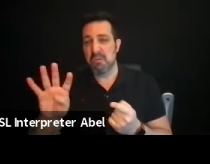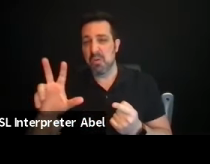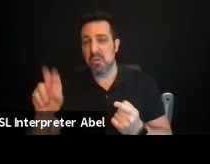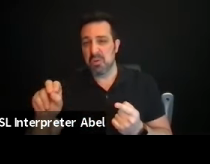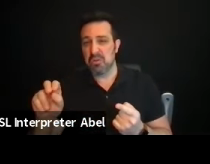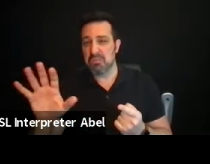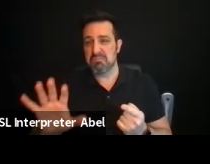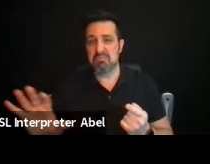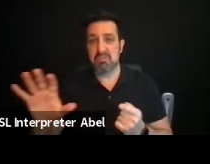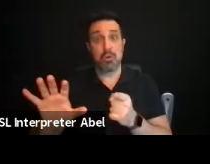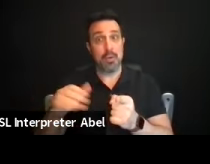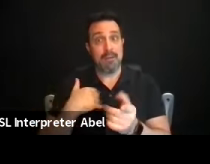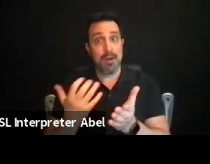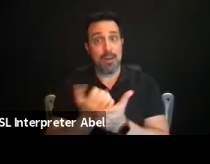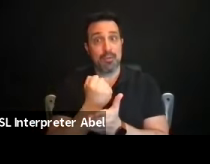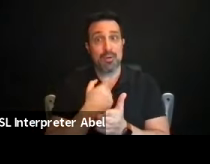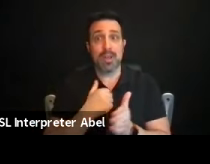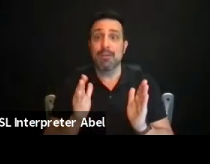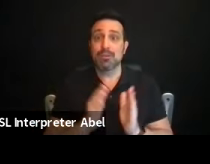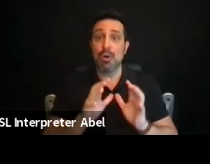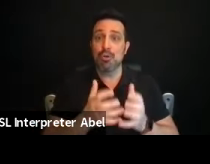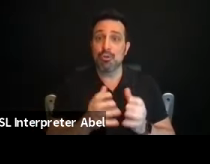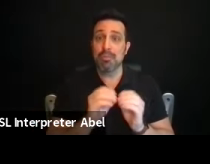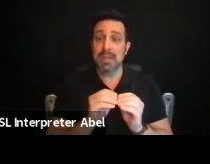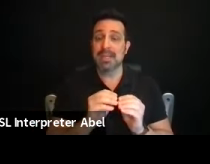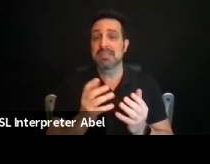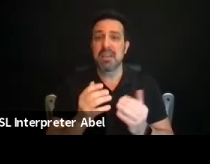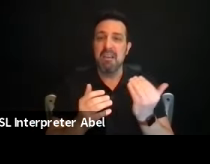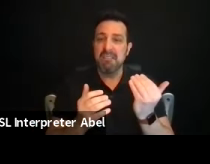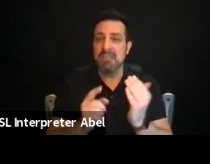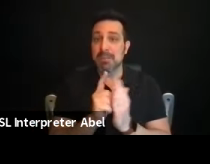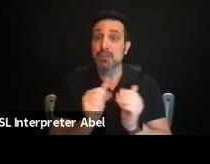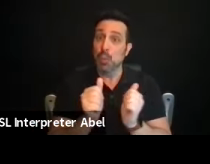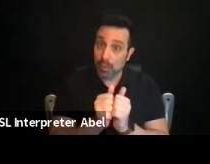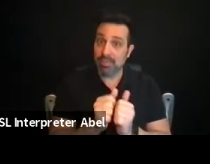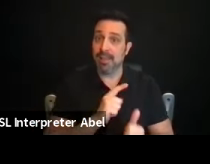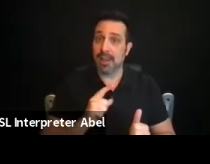a panel of our coalition partners and allies and then for the final part of today from 3:00 p.m. to